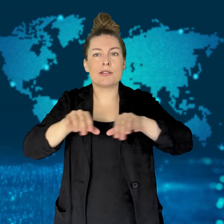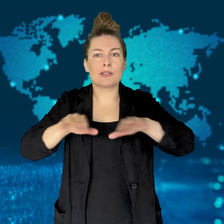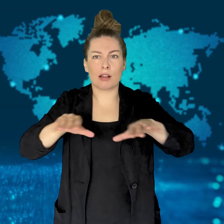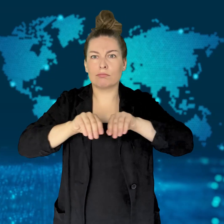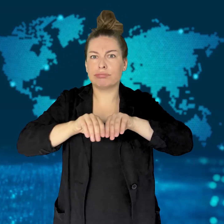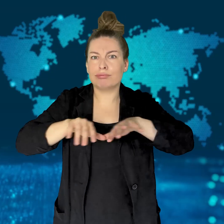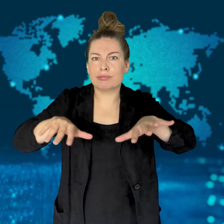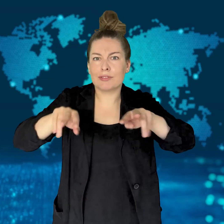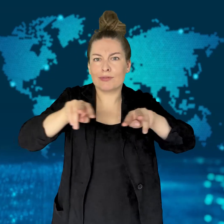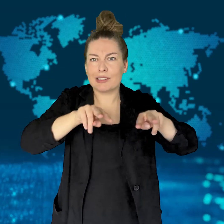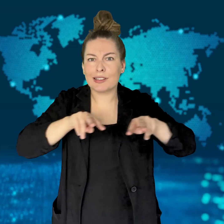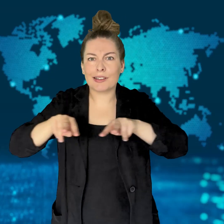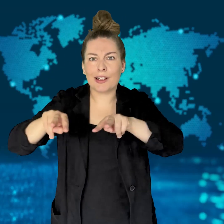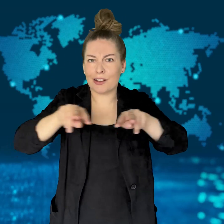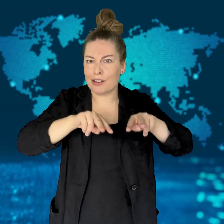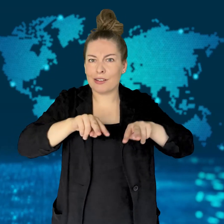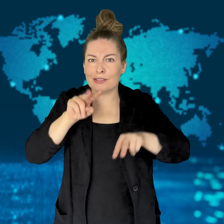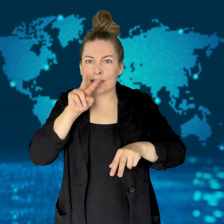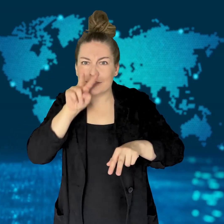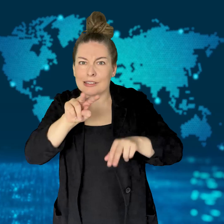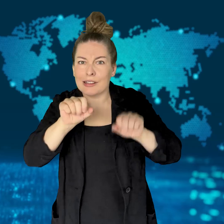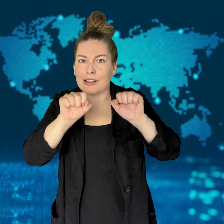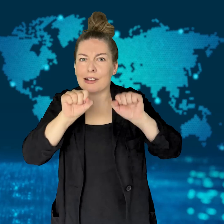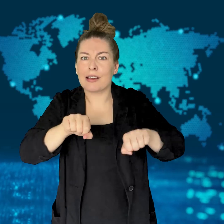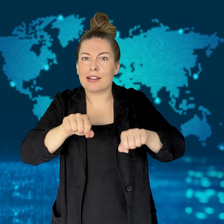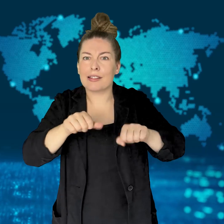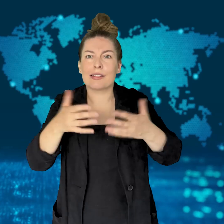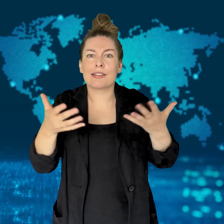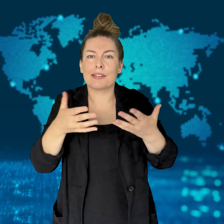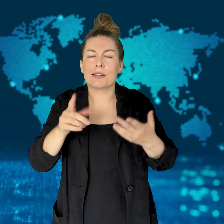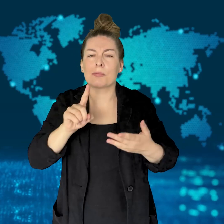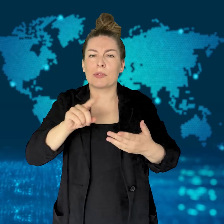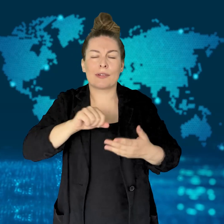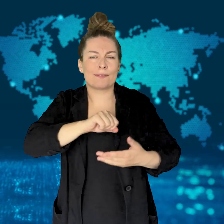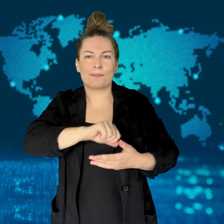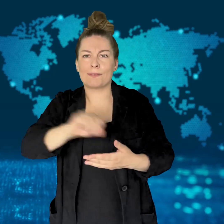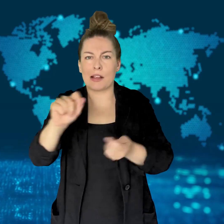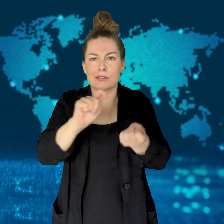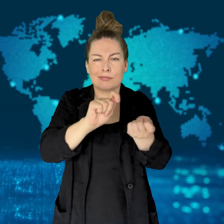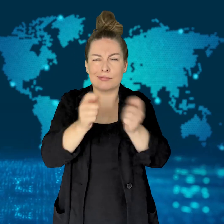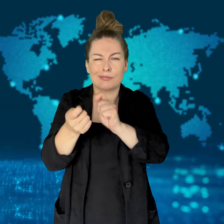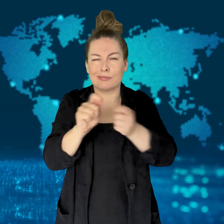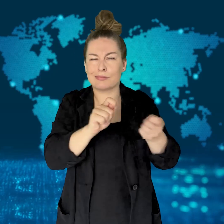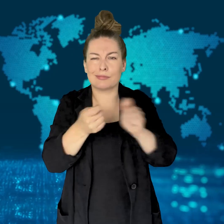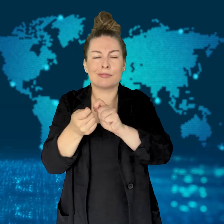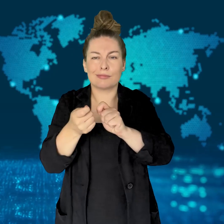Those who were injured were transported to a hospital and received medical care.